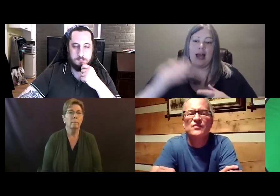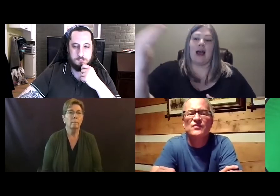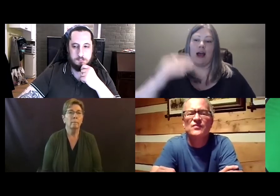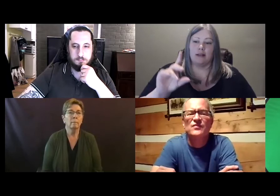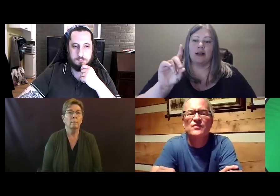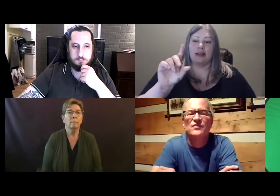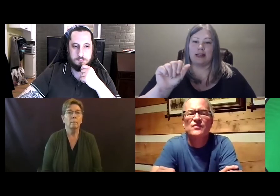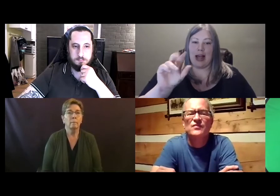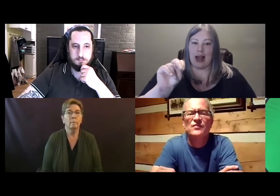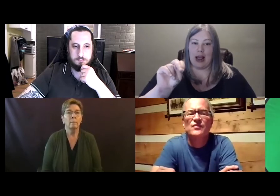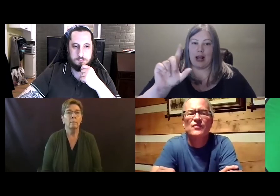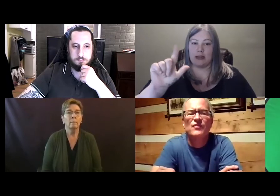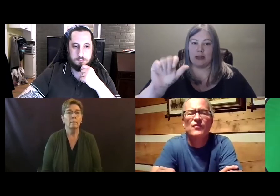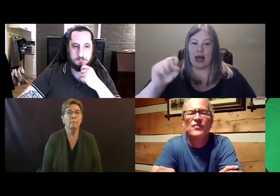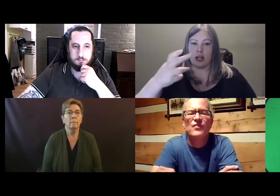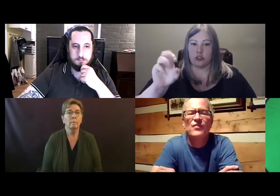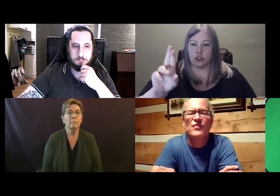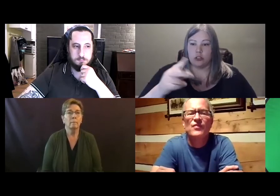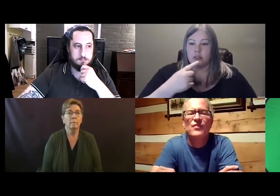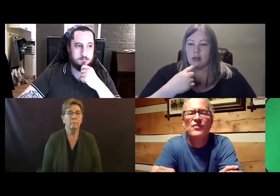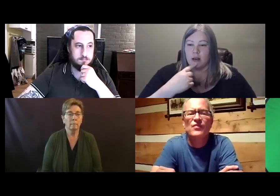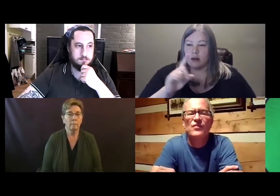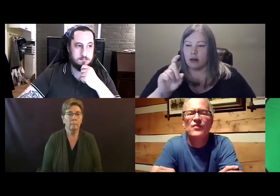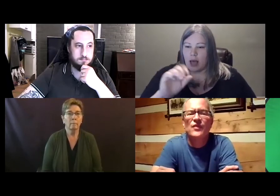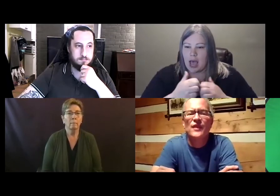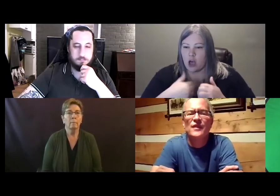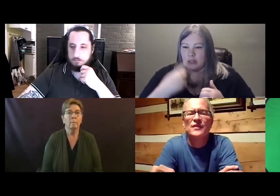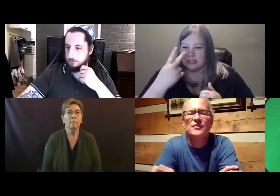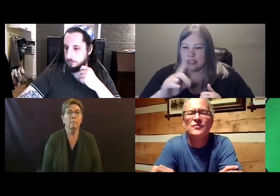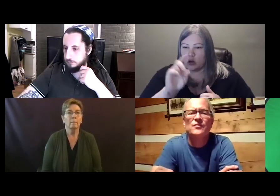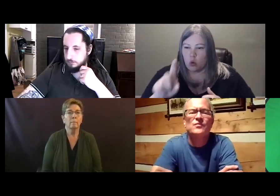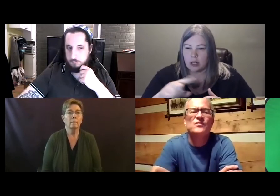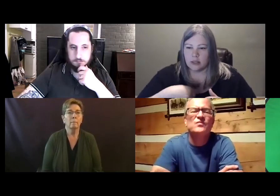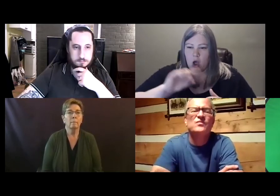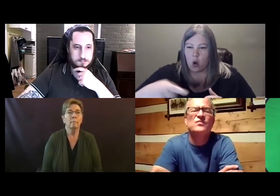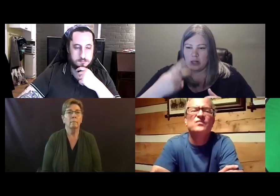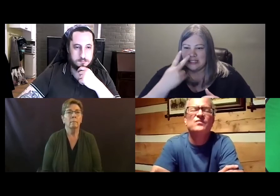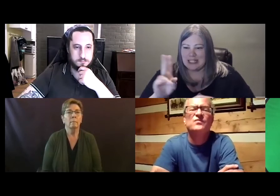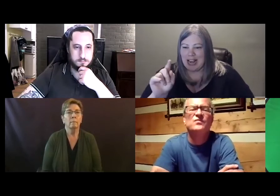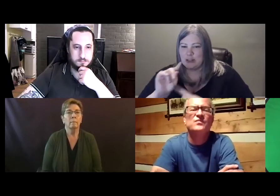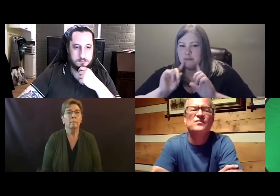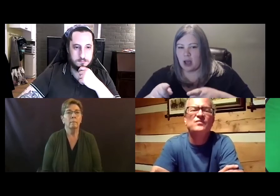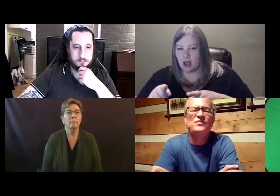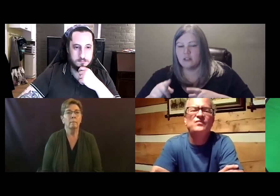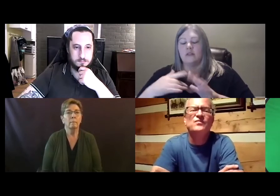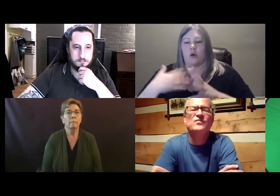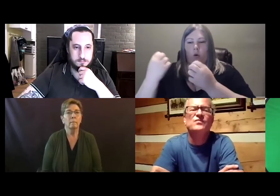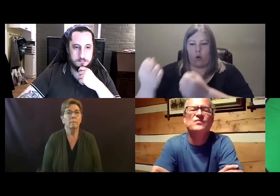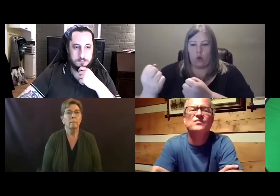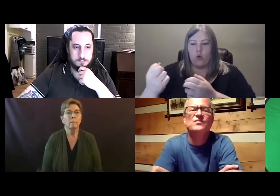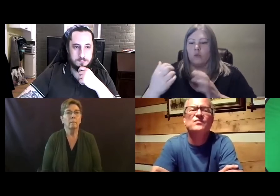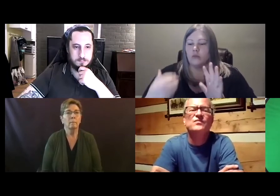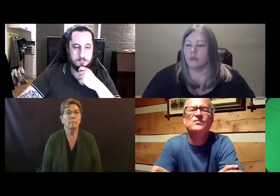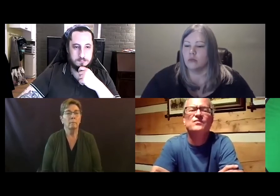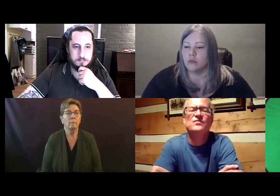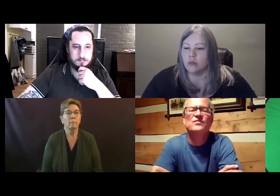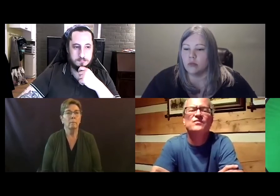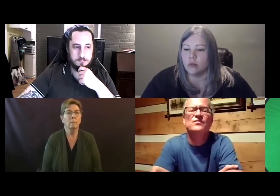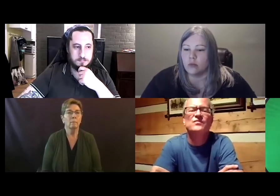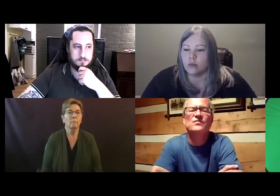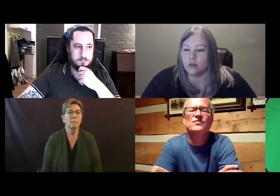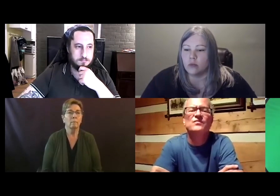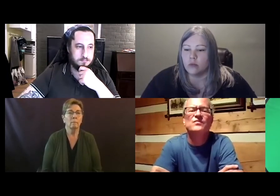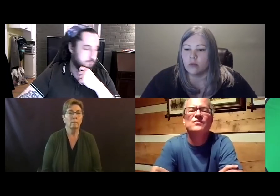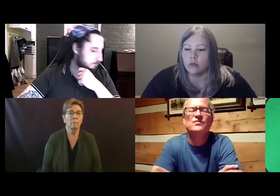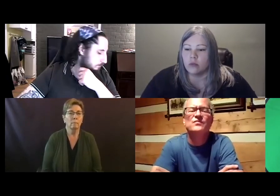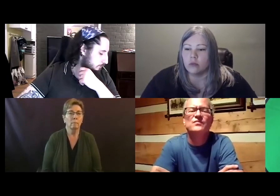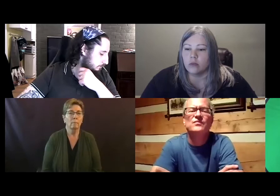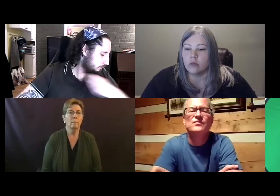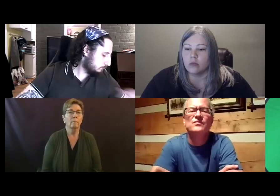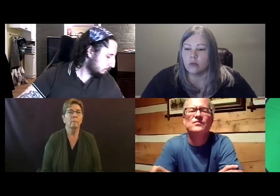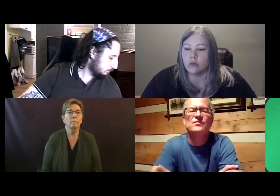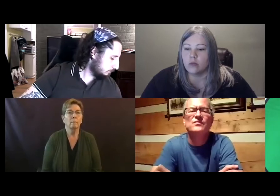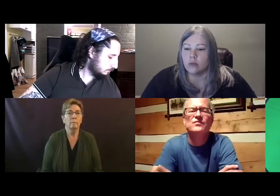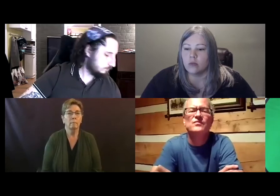Dan Lasher says, I don't see the question, I only see the response.